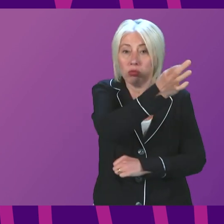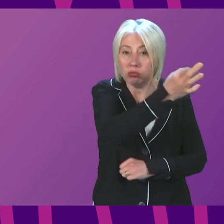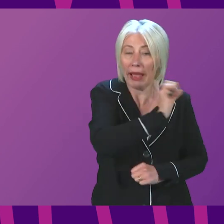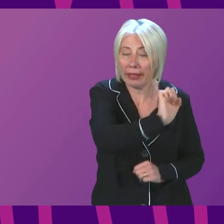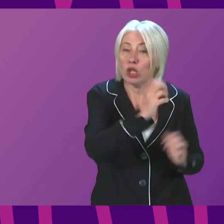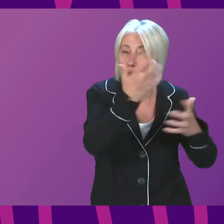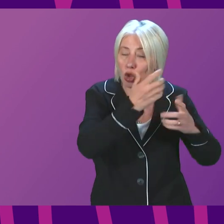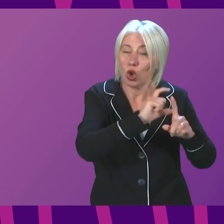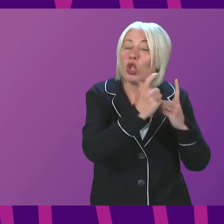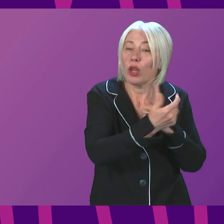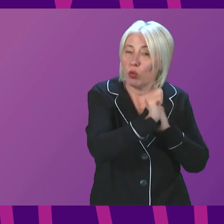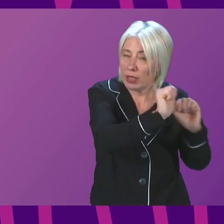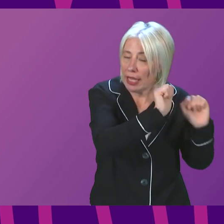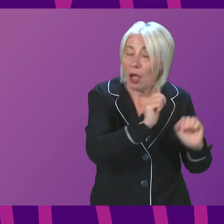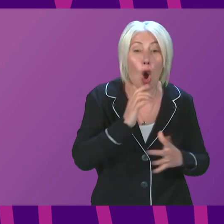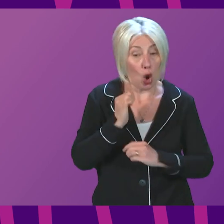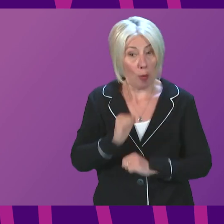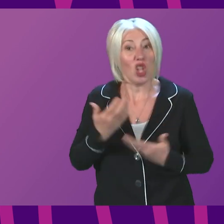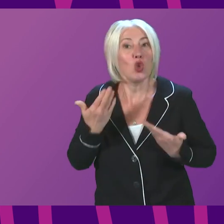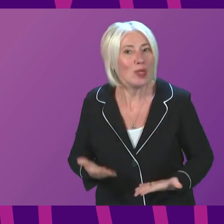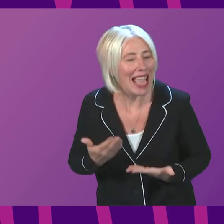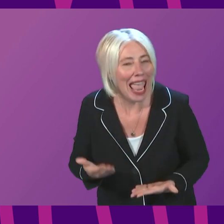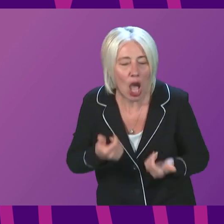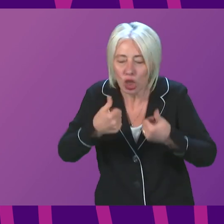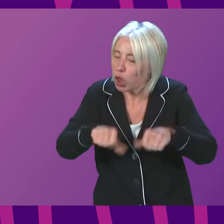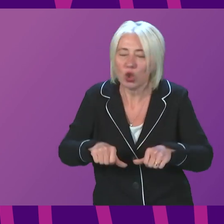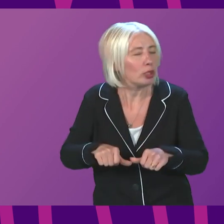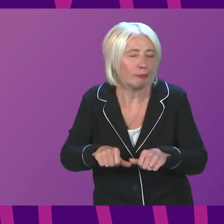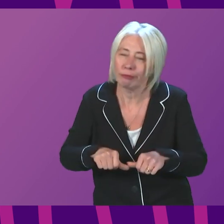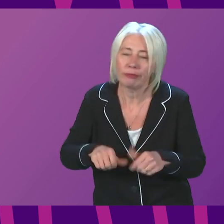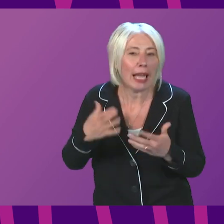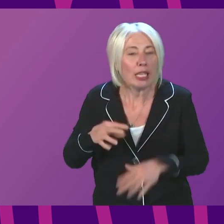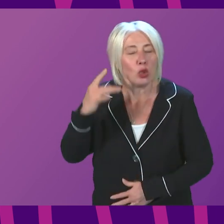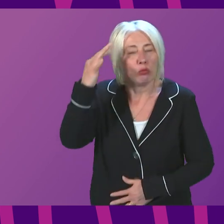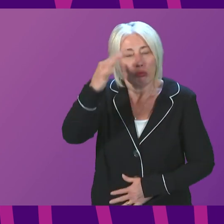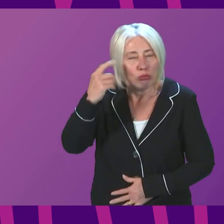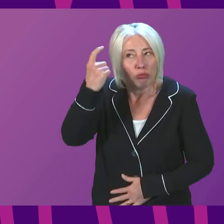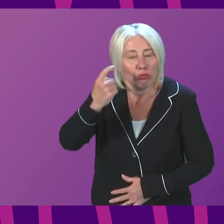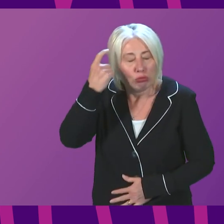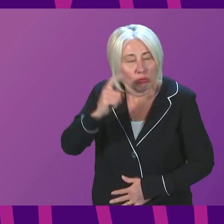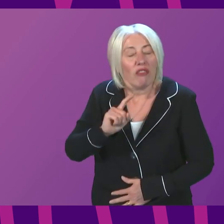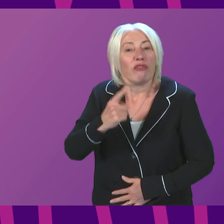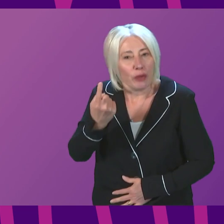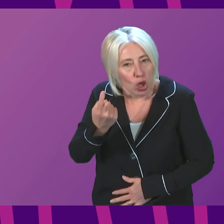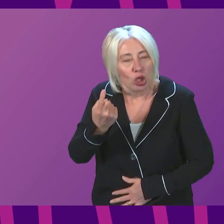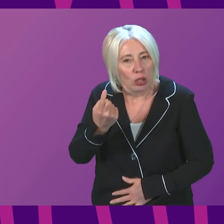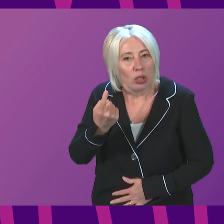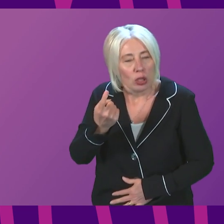I will not commit today to a particular solution without the proper consideration that that would require and merit.